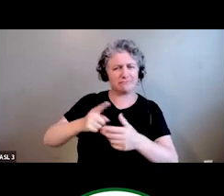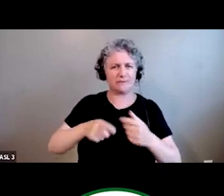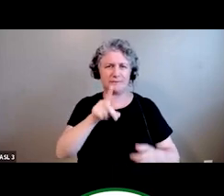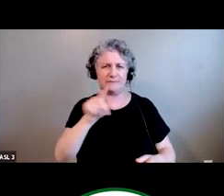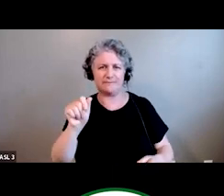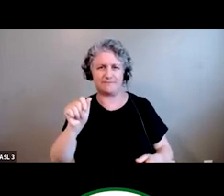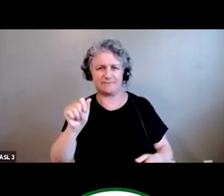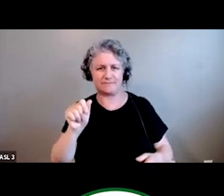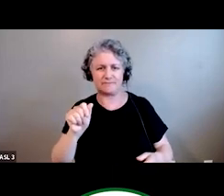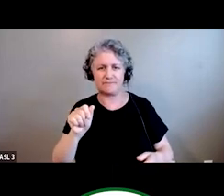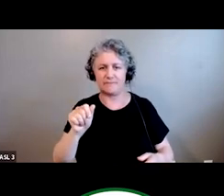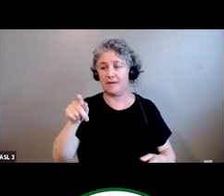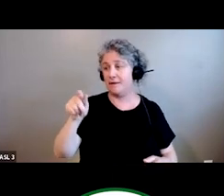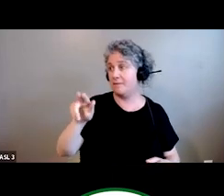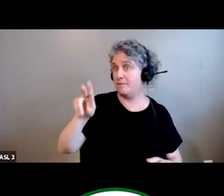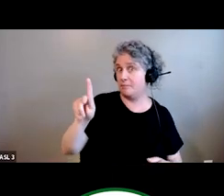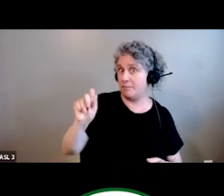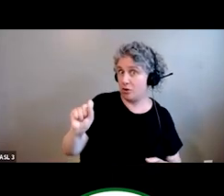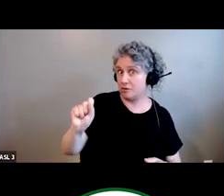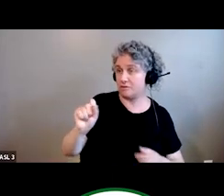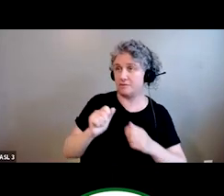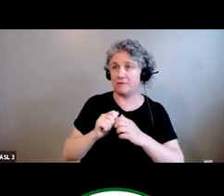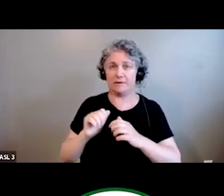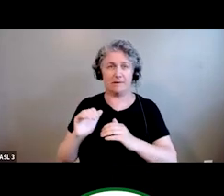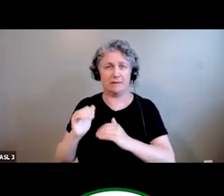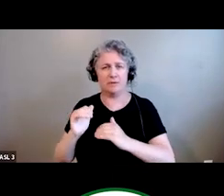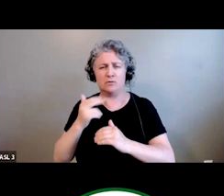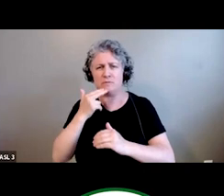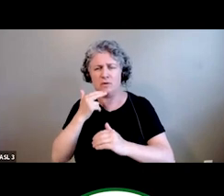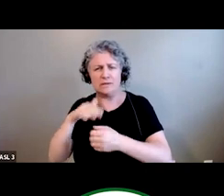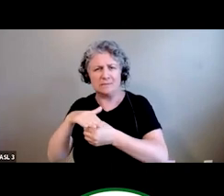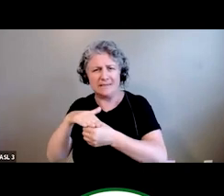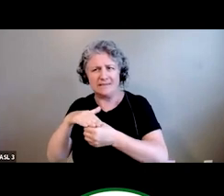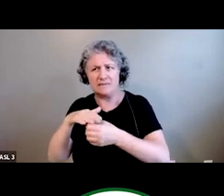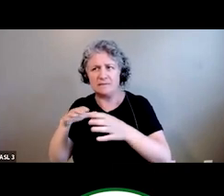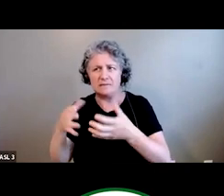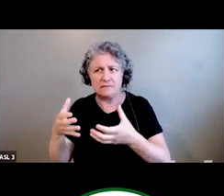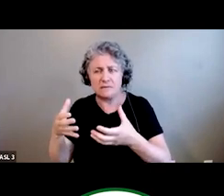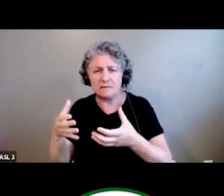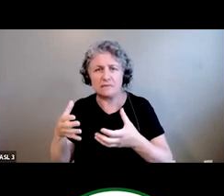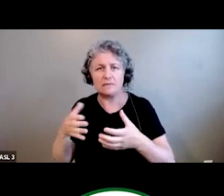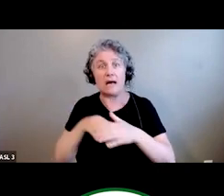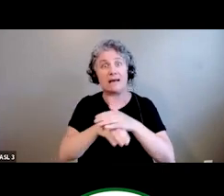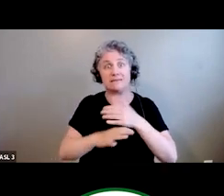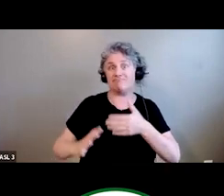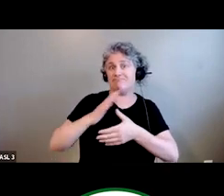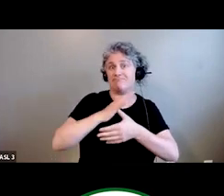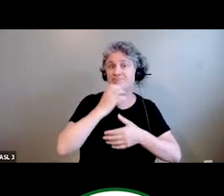important. To understand and being part of the environment. The environment tells us a story and it releases